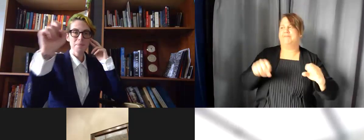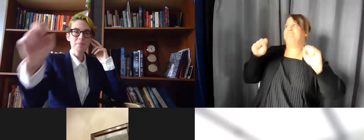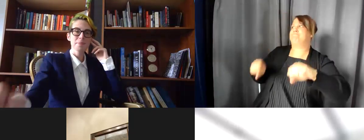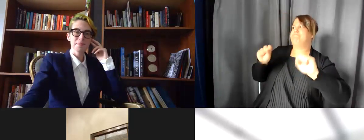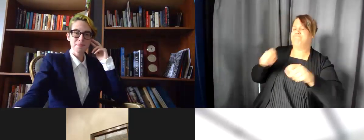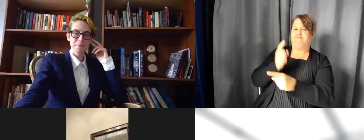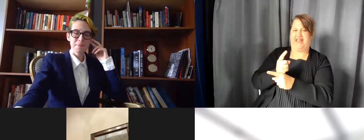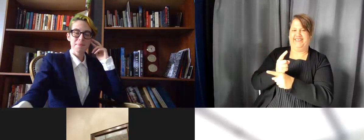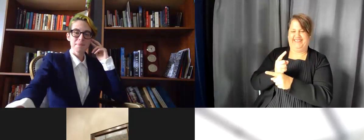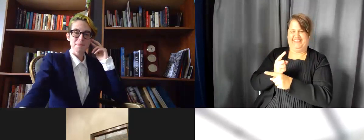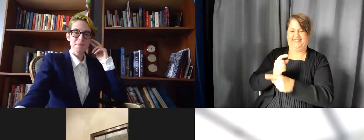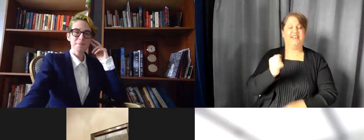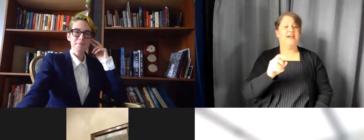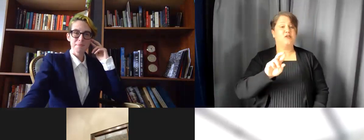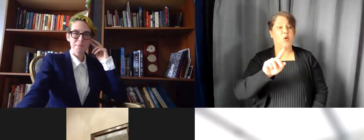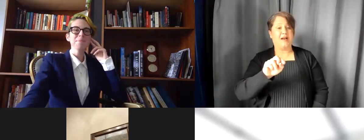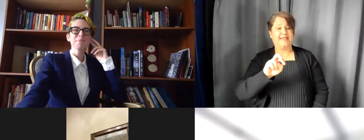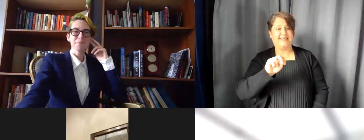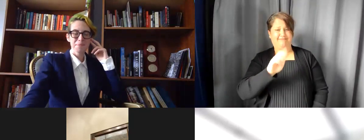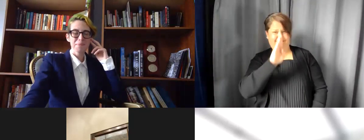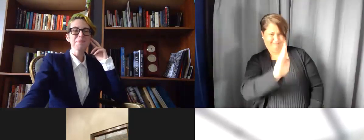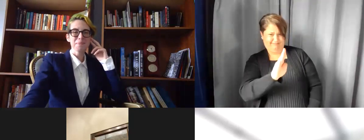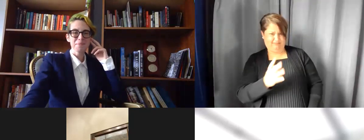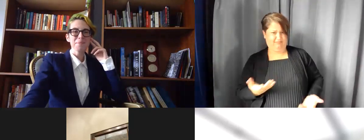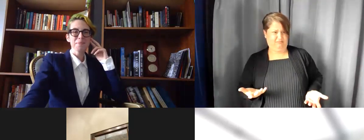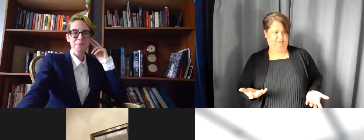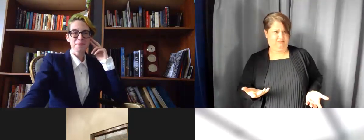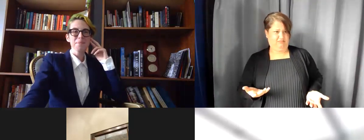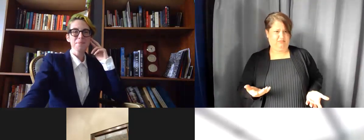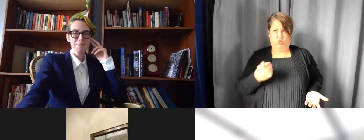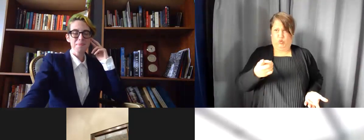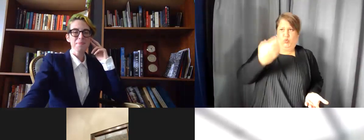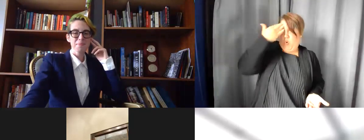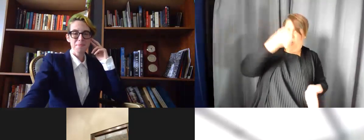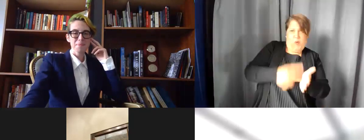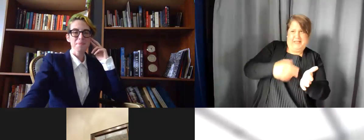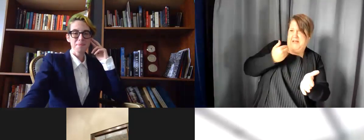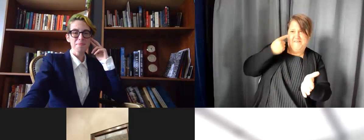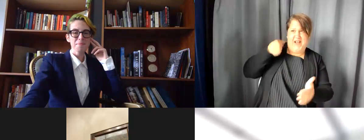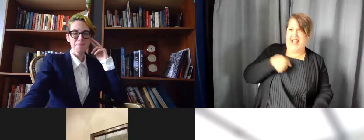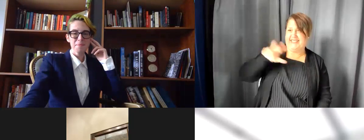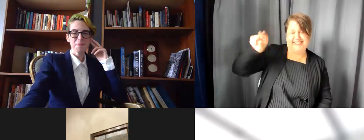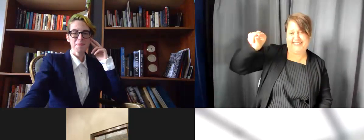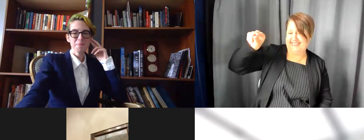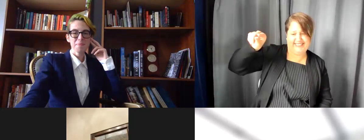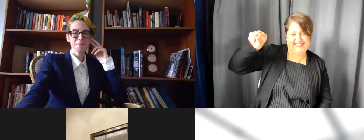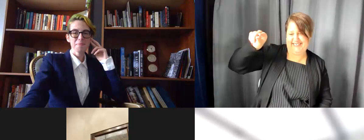Jordan Radford: like you. Don't know what's best for us, and she described her background as